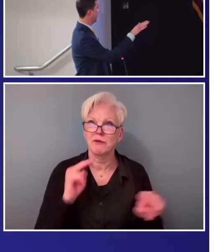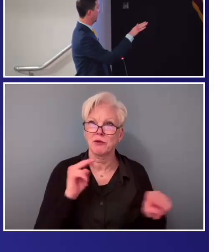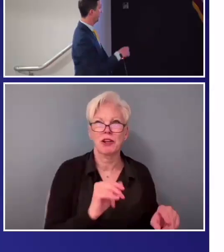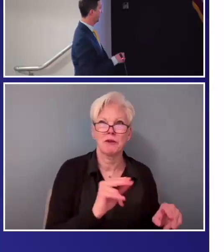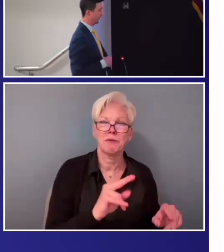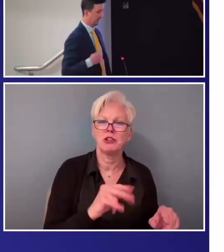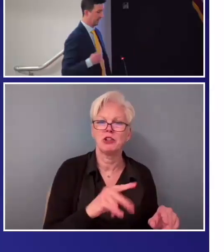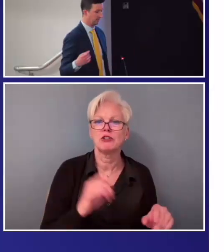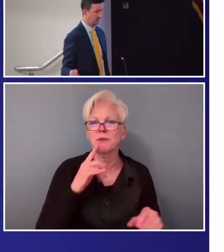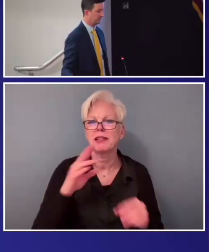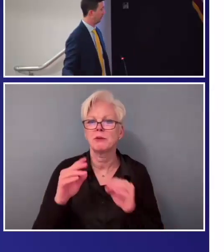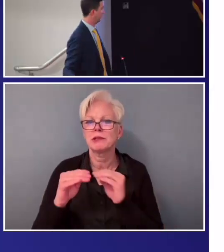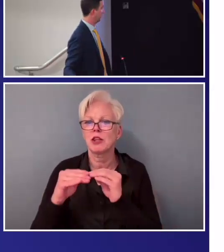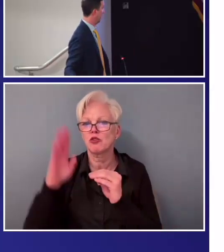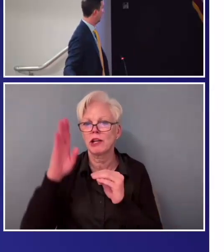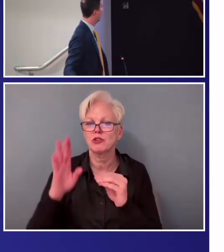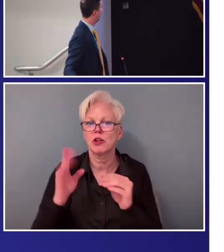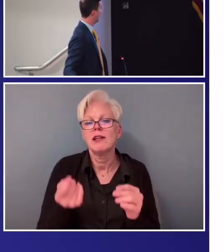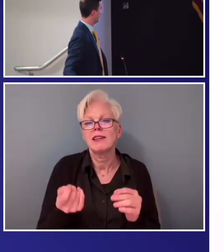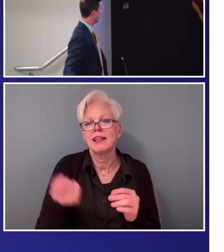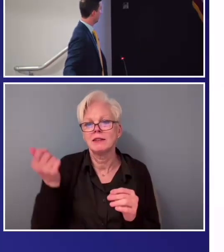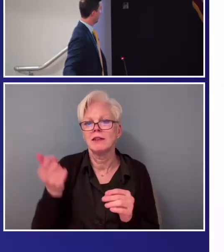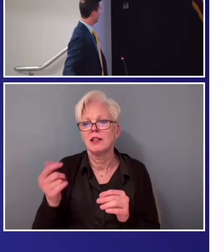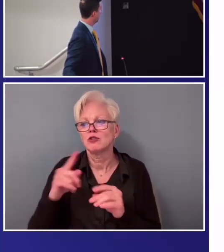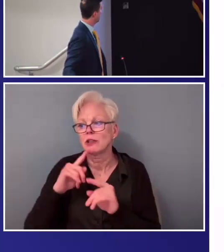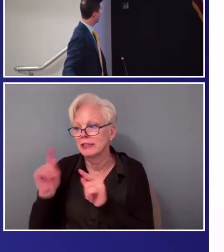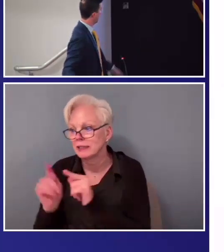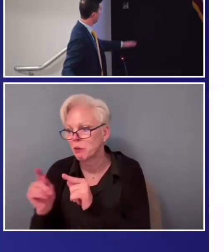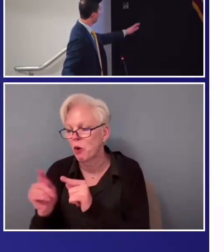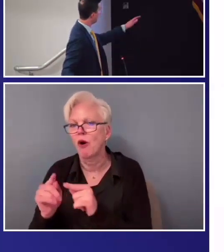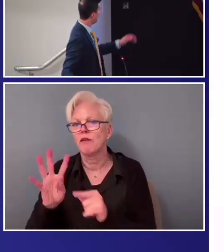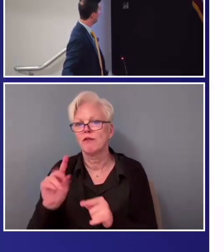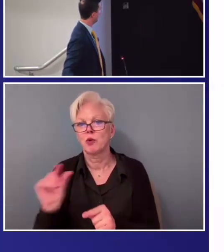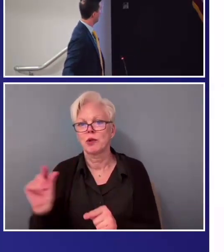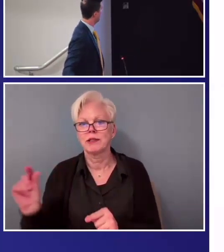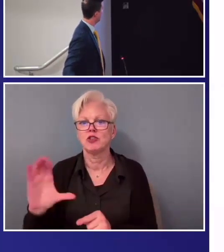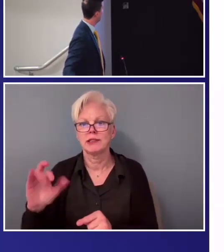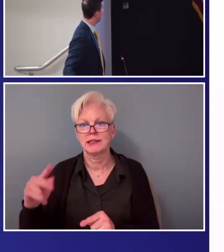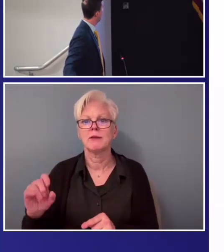threshold that took out super small four-digit CIPs. Next slide, please.